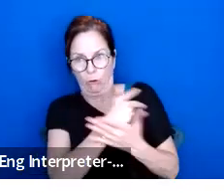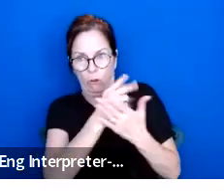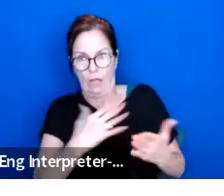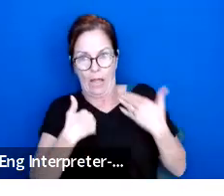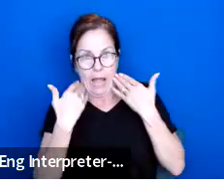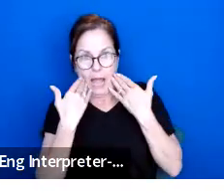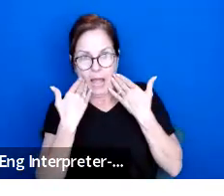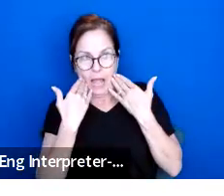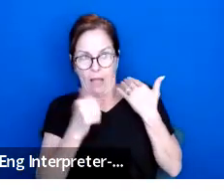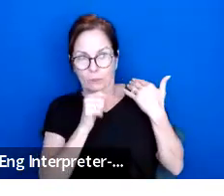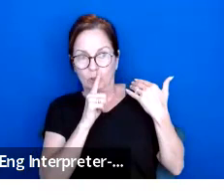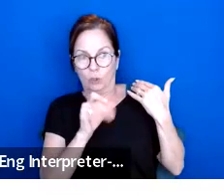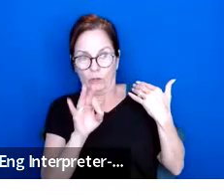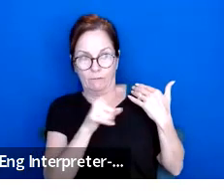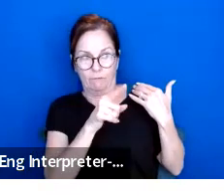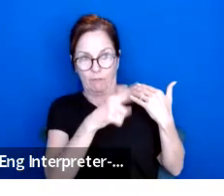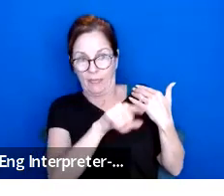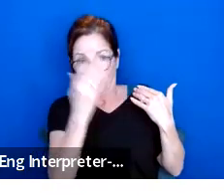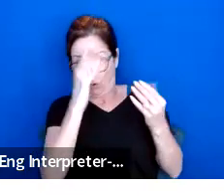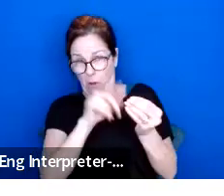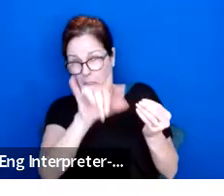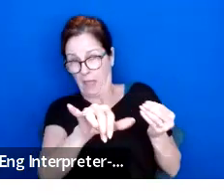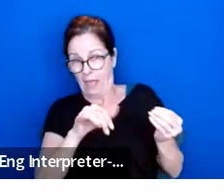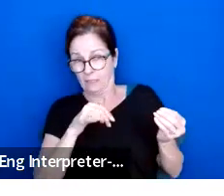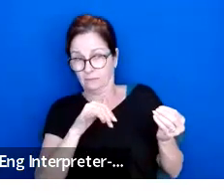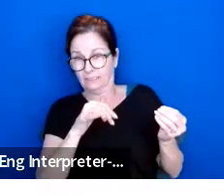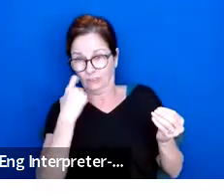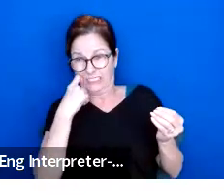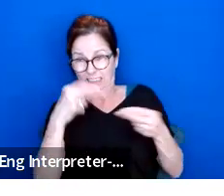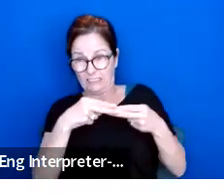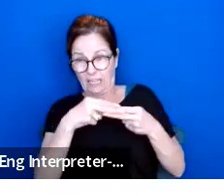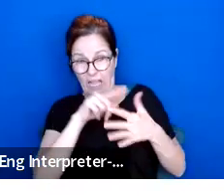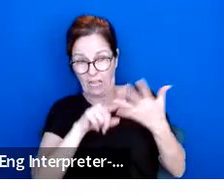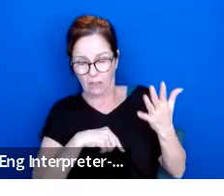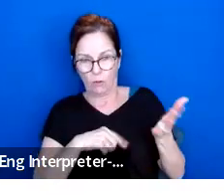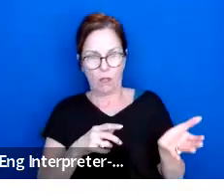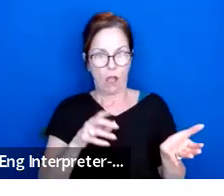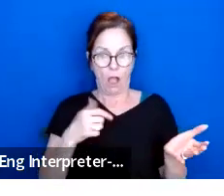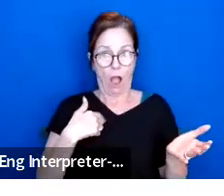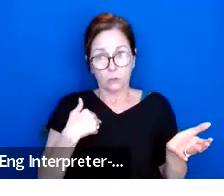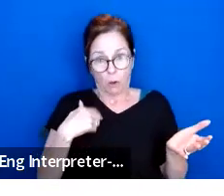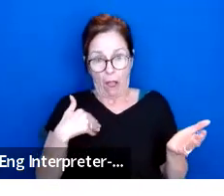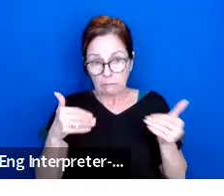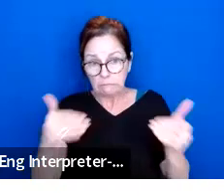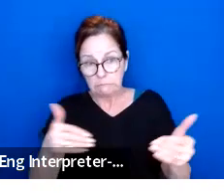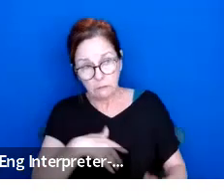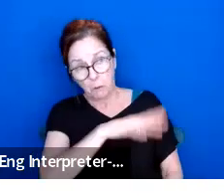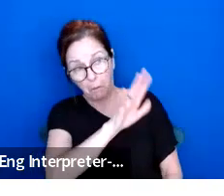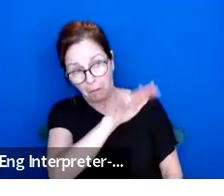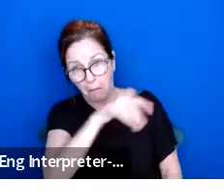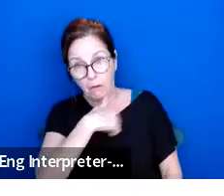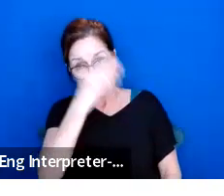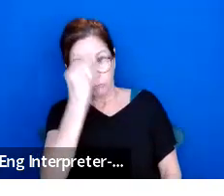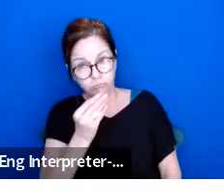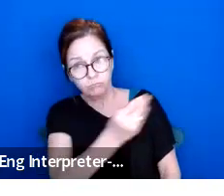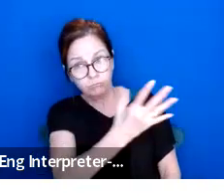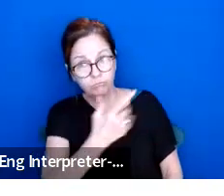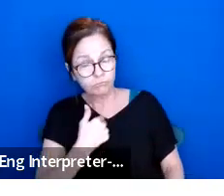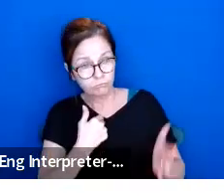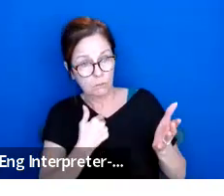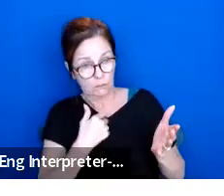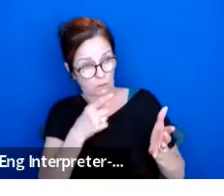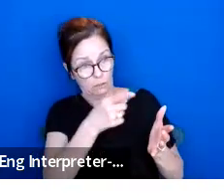And, I, what, what I did was I, out and I said, Hey, you know, by the way, you know, check out the, this stuff.